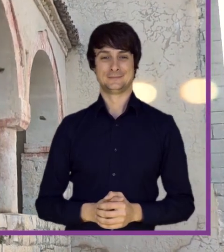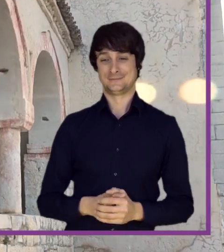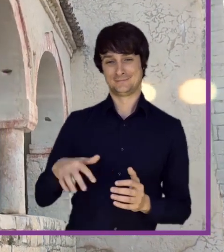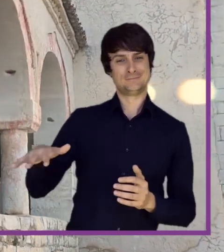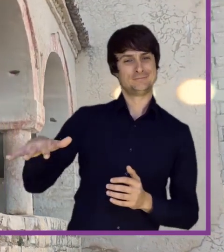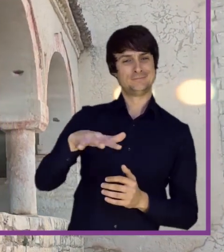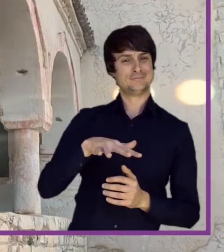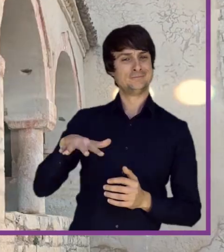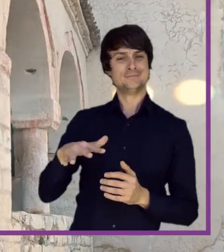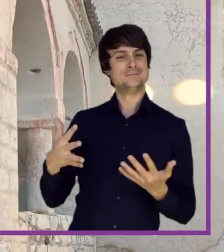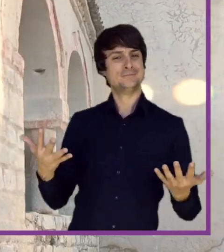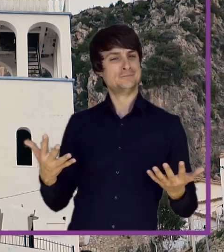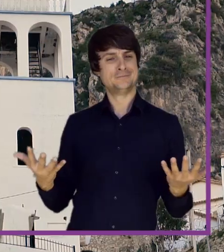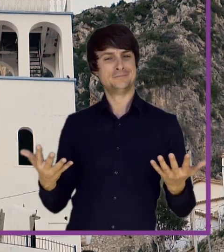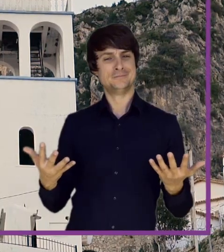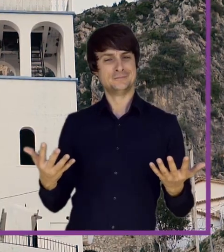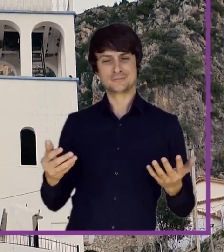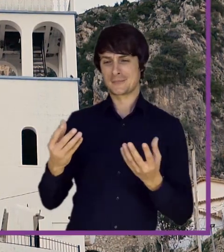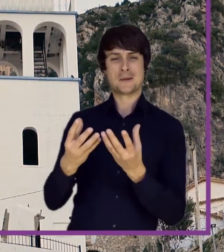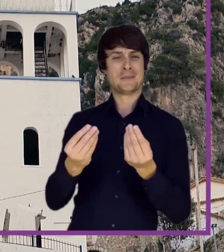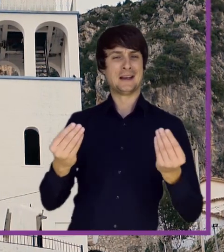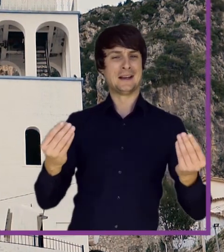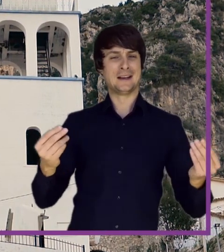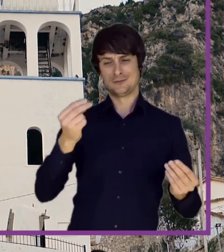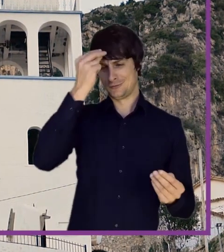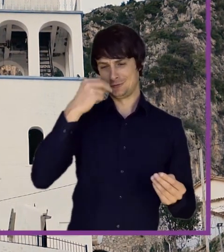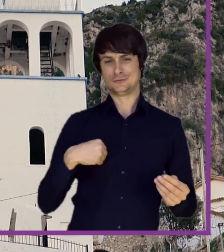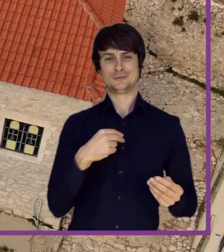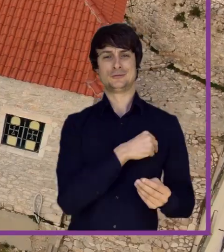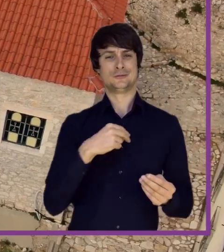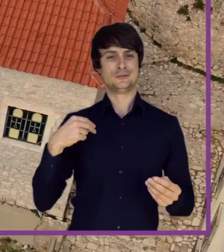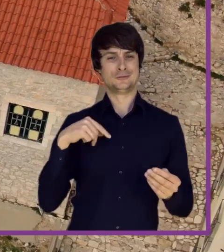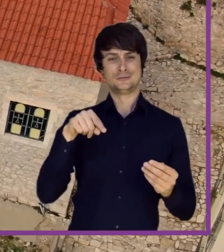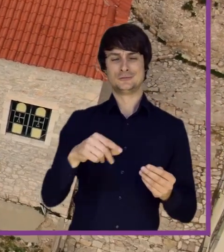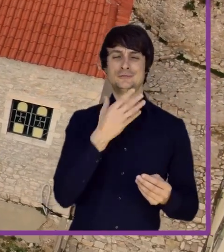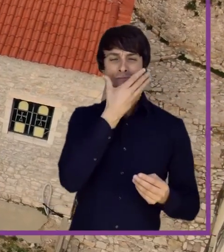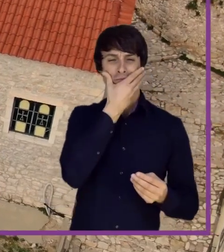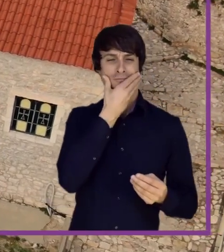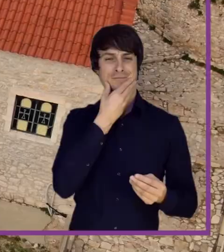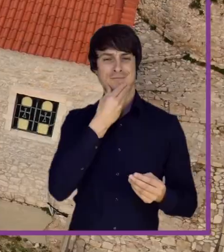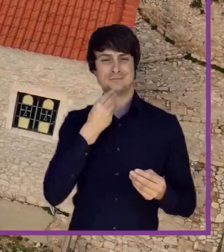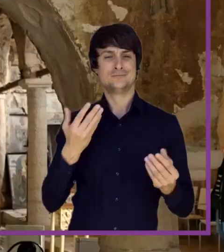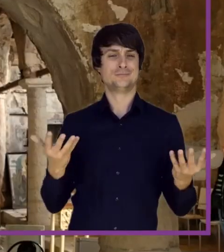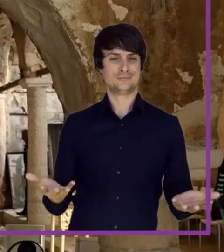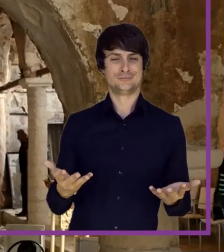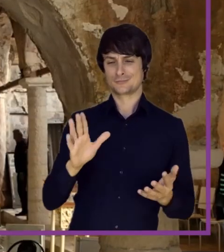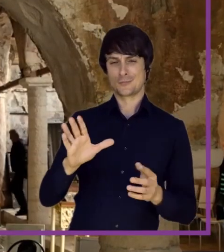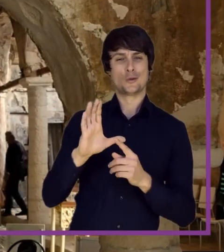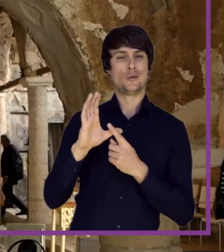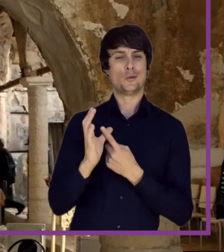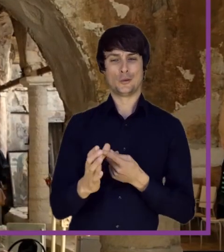not only cultural and monumental values but also spiritual.